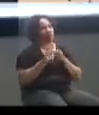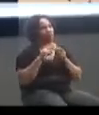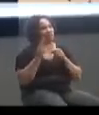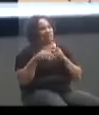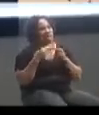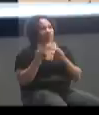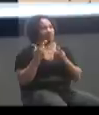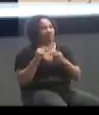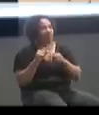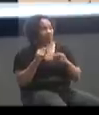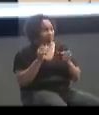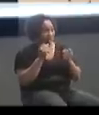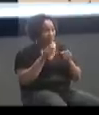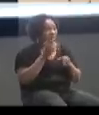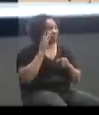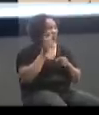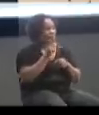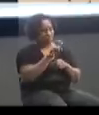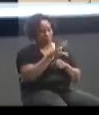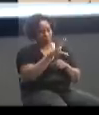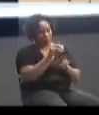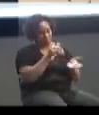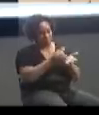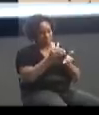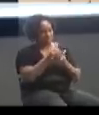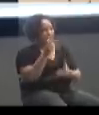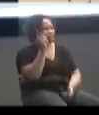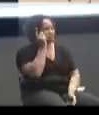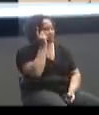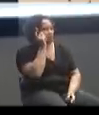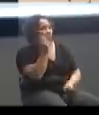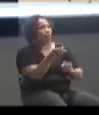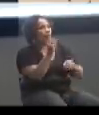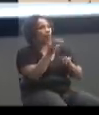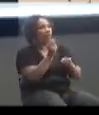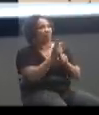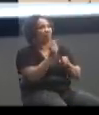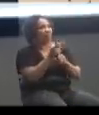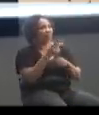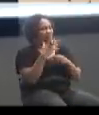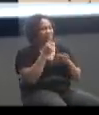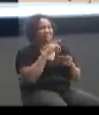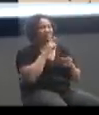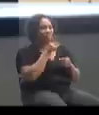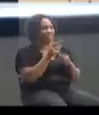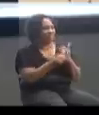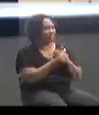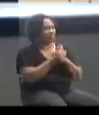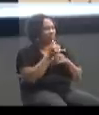MORE THAN 150 MILLION MOBILE PHONES ARE DISCARDED EACH YEAR.